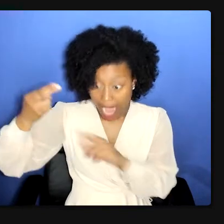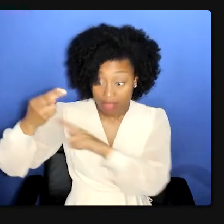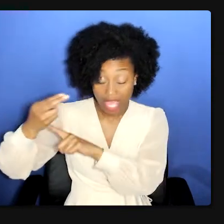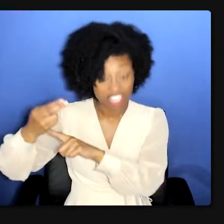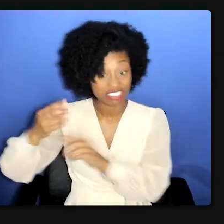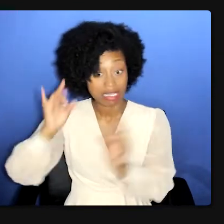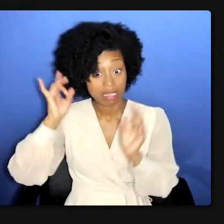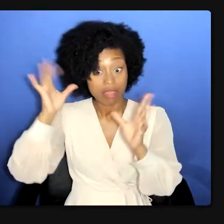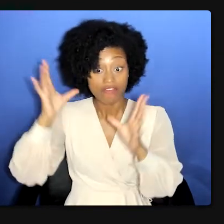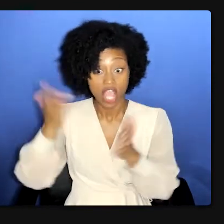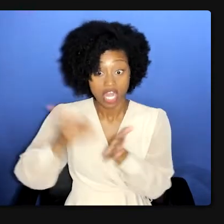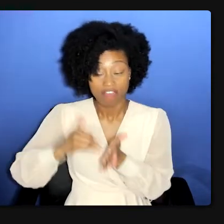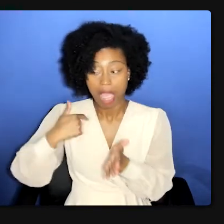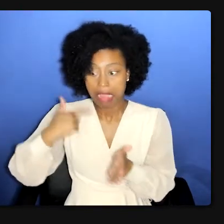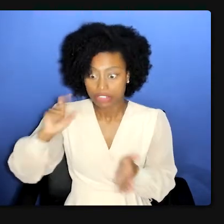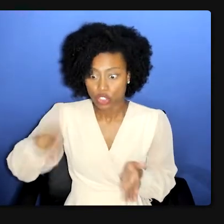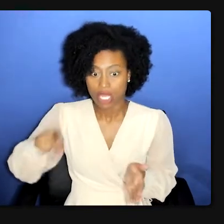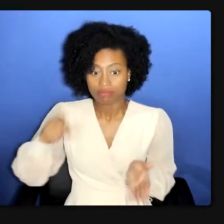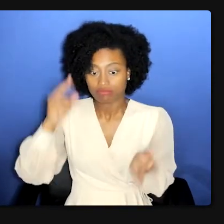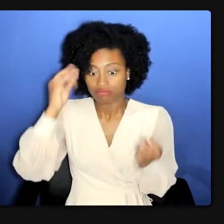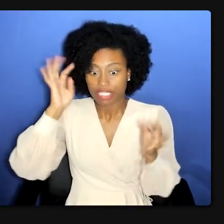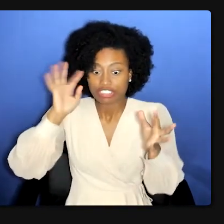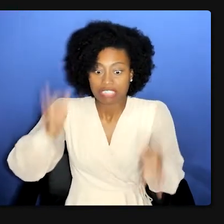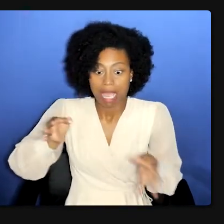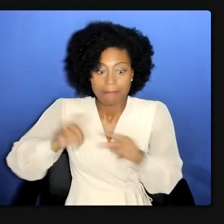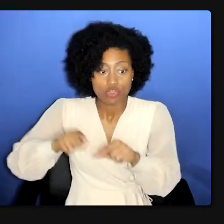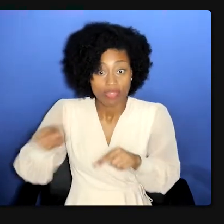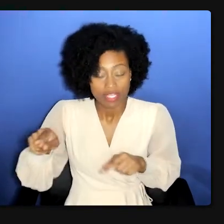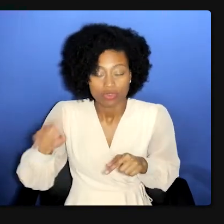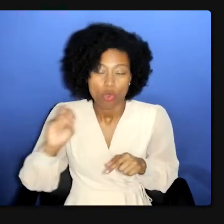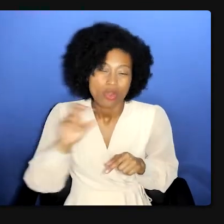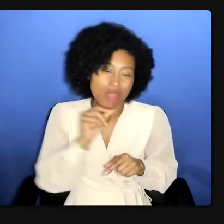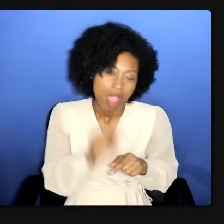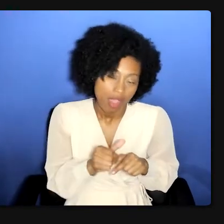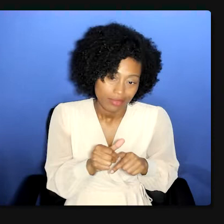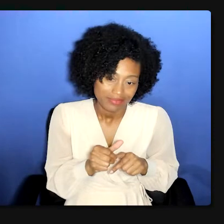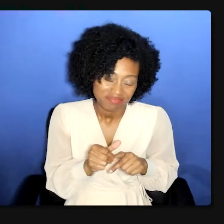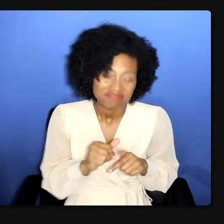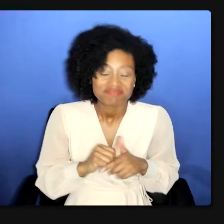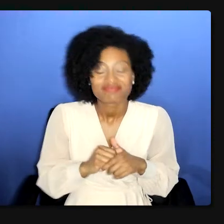for you to make a decision on. Especially as during the course of an experiment,